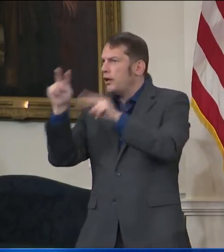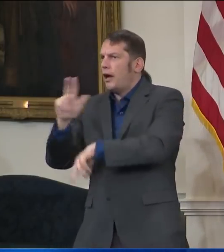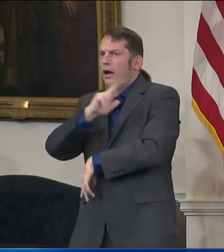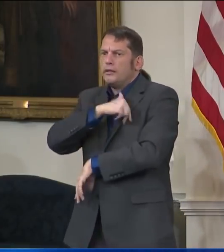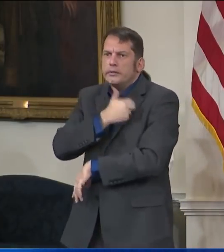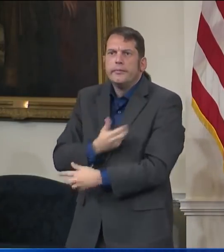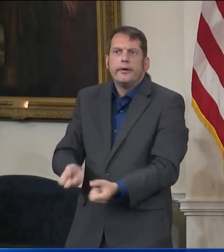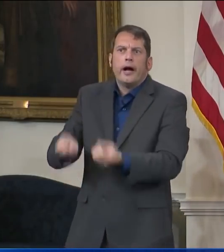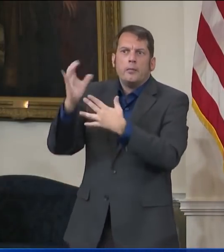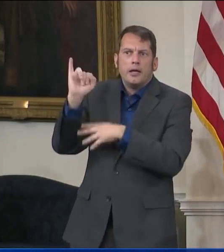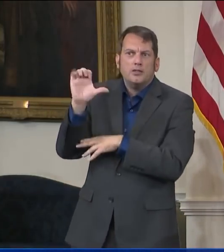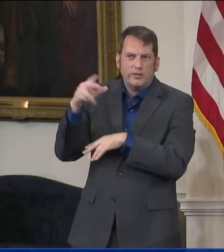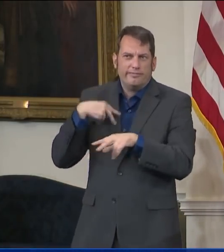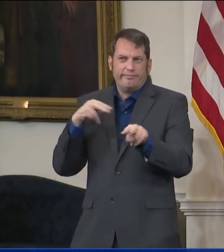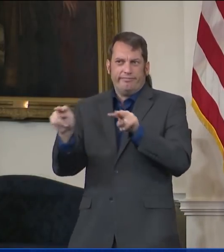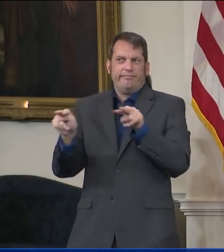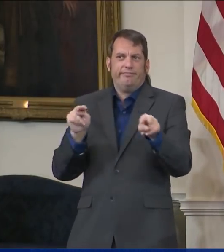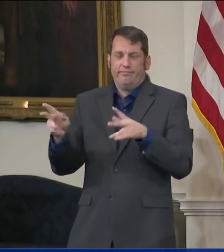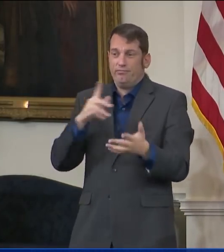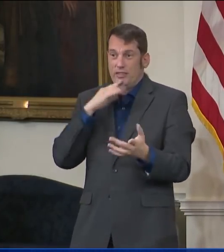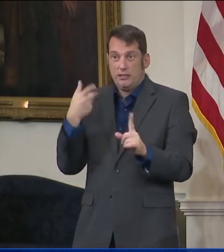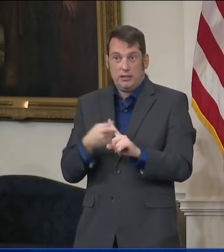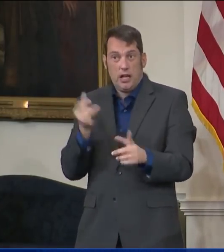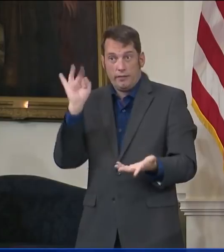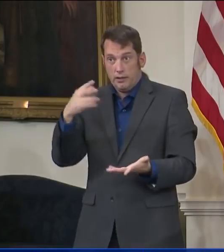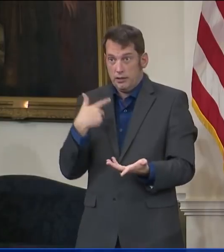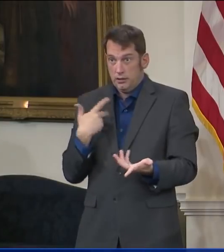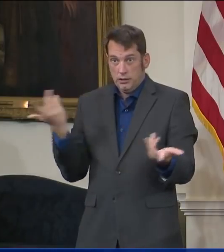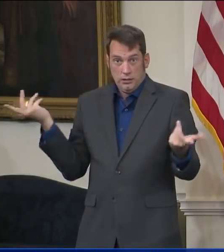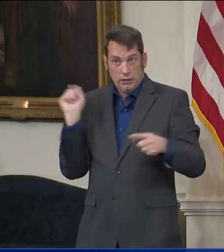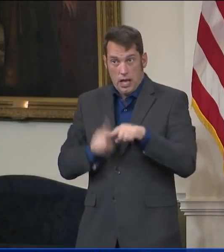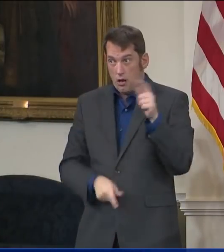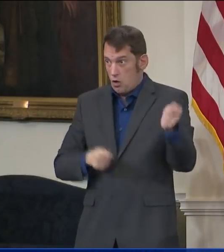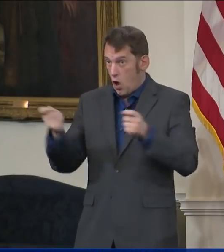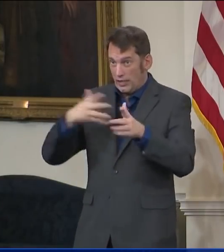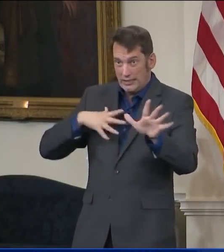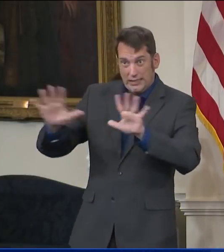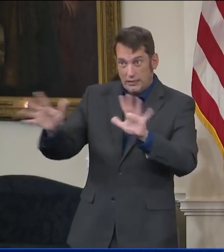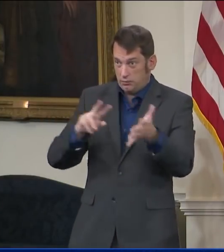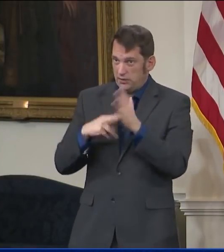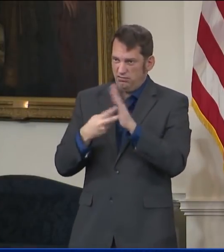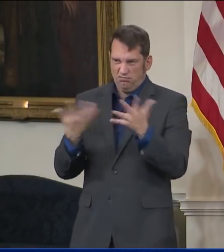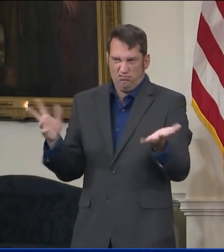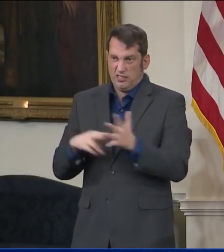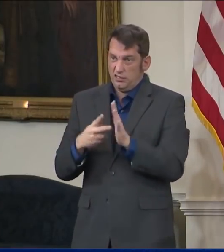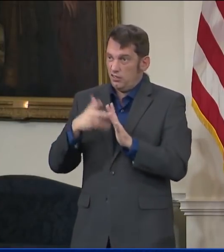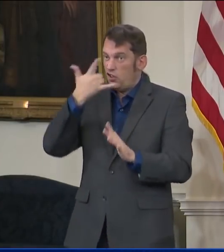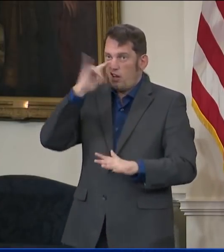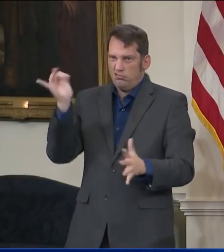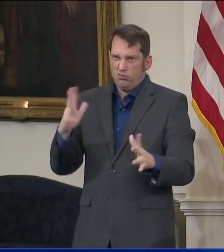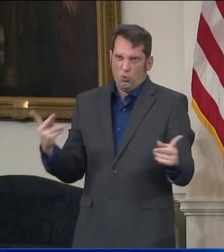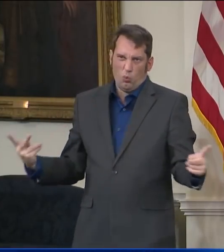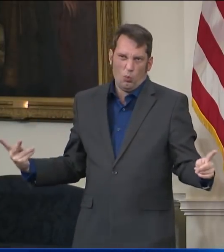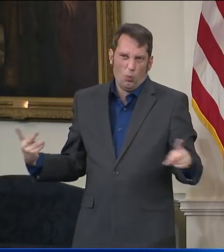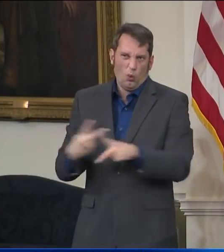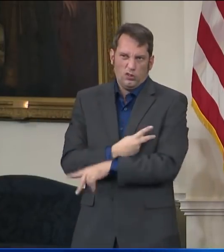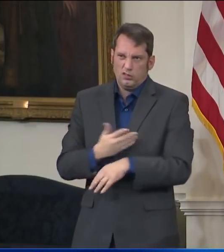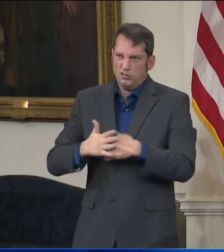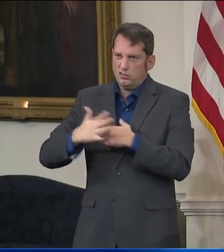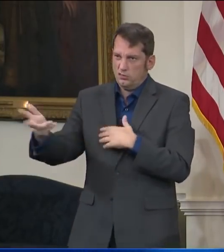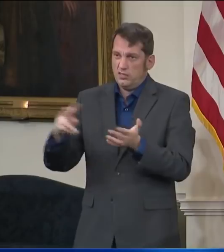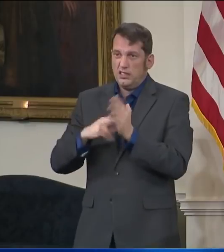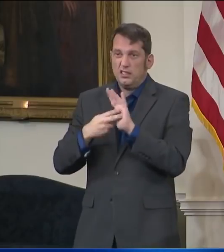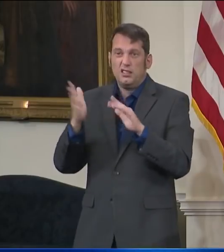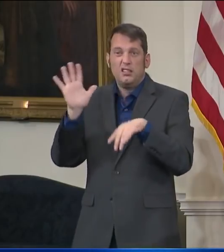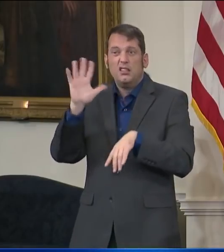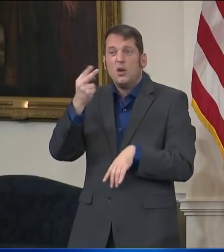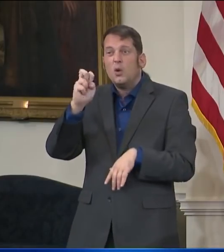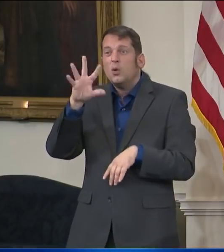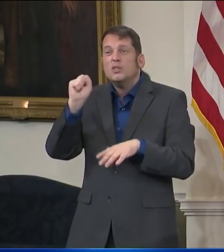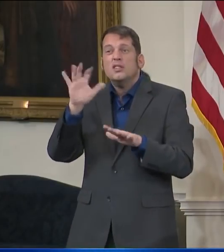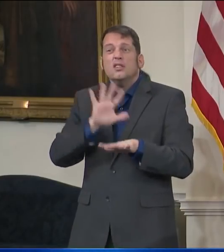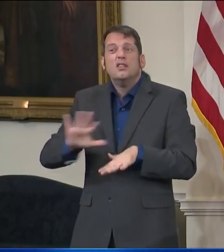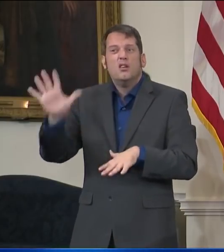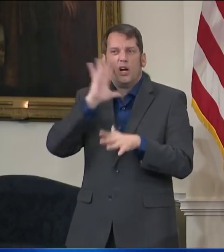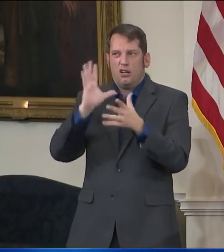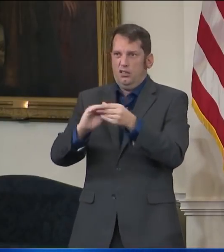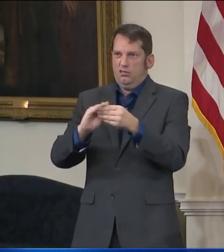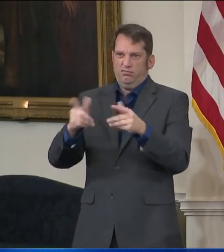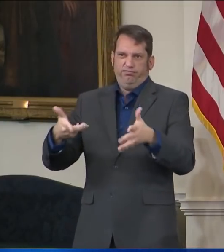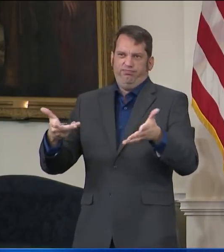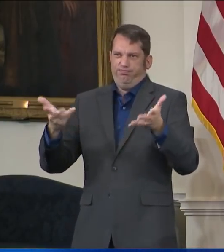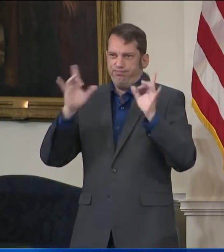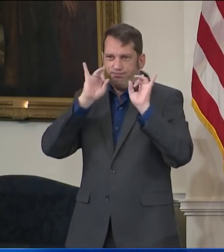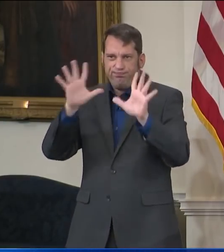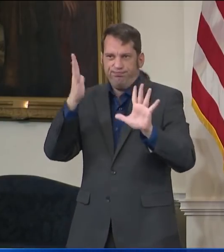AND YOU KNOW IF WE ARE NOT ABLE TO GET IT UNDER CONTROL WE’RE GOING TO LOOK LIKE THE STATES AND I DON’T KNOW IF YOU YOU KNOW, SEE SOME OF THAT STUFF ON THE NATIONAL NEWS, BUT THERE ARE